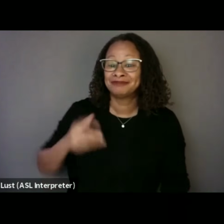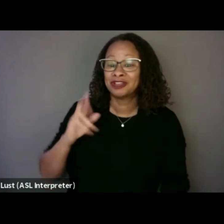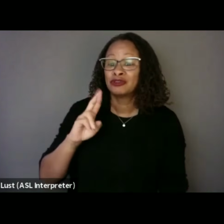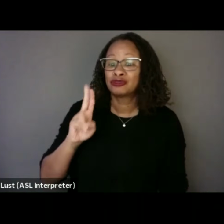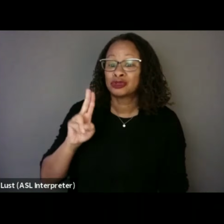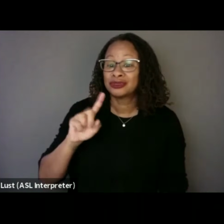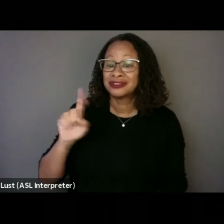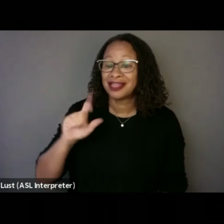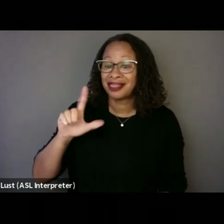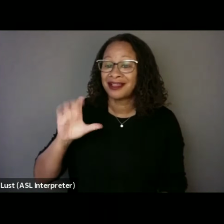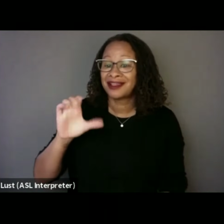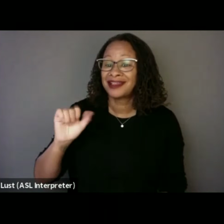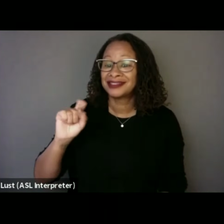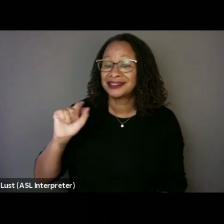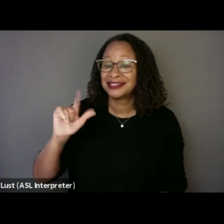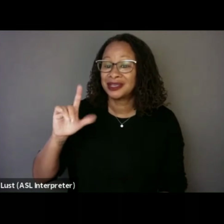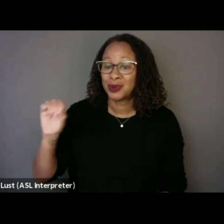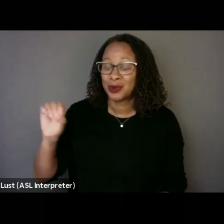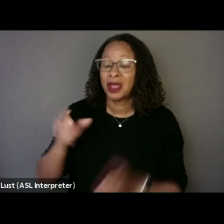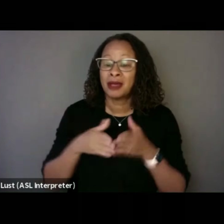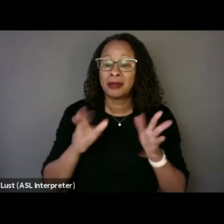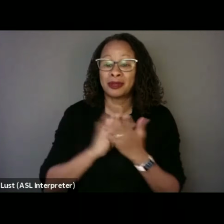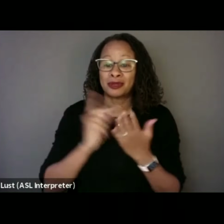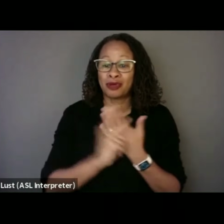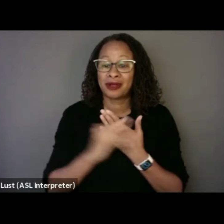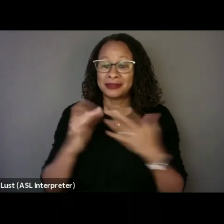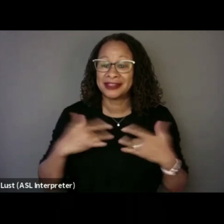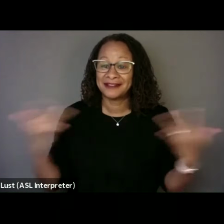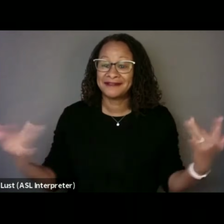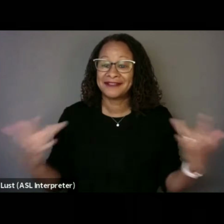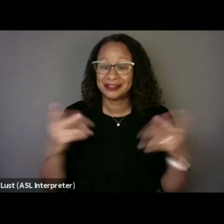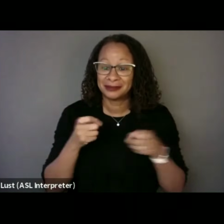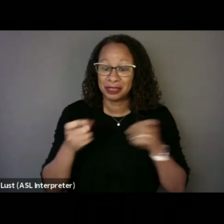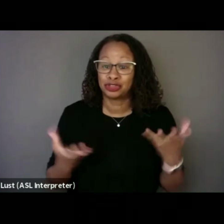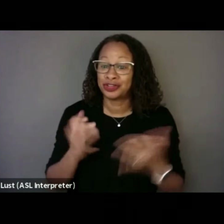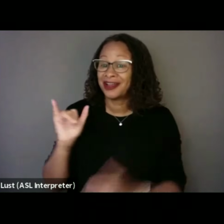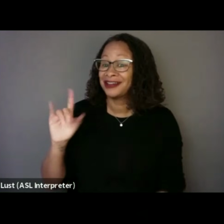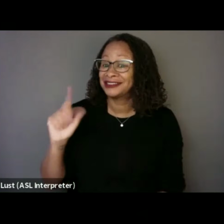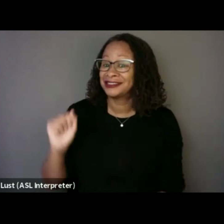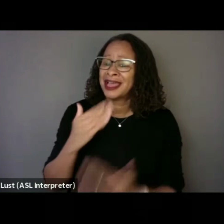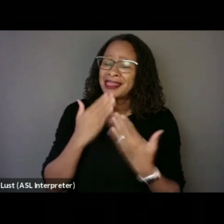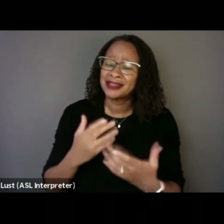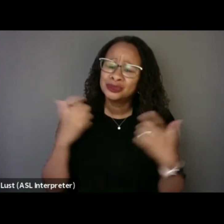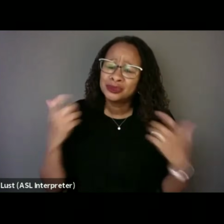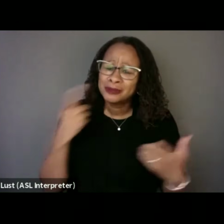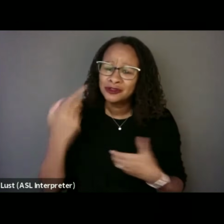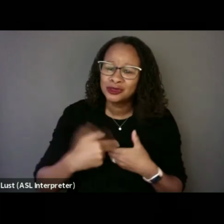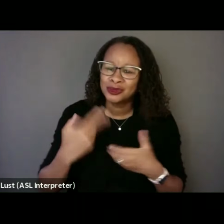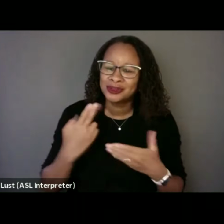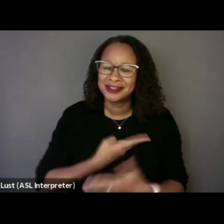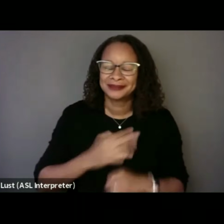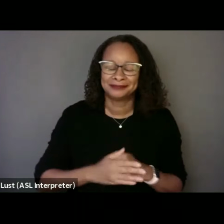I'm the public programs and events manager here at the IDA. Thank you so much for joining us. We're gonna have a great conversation